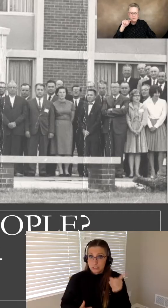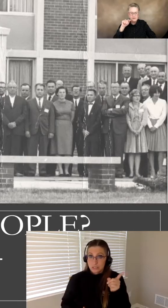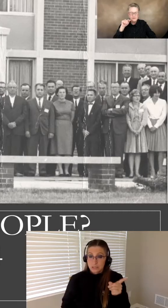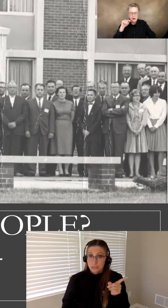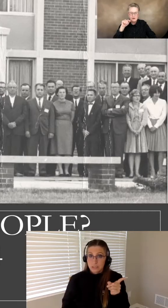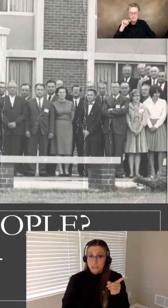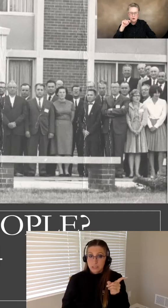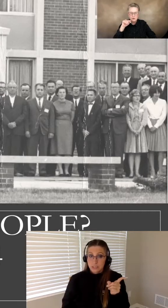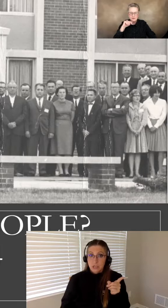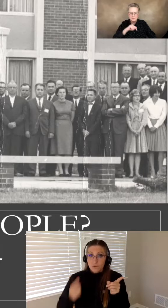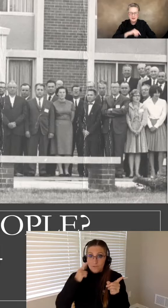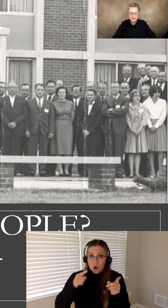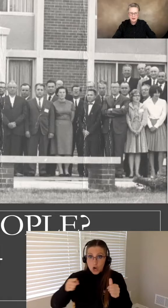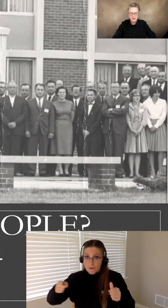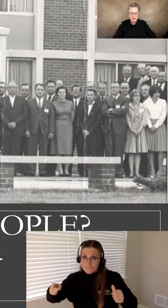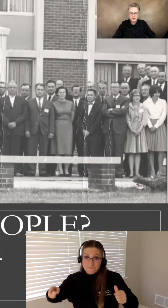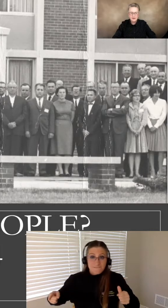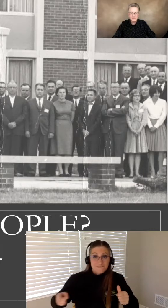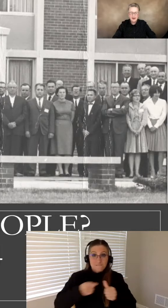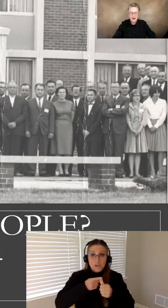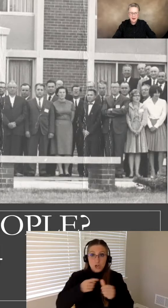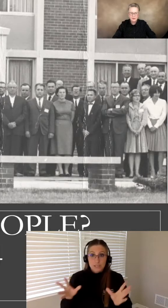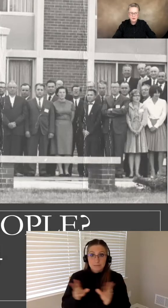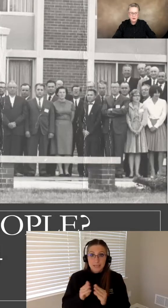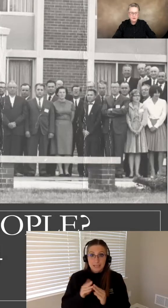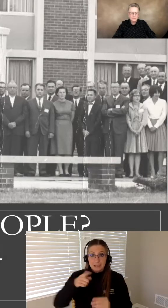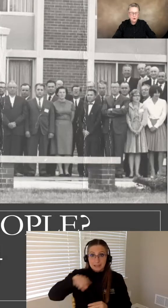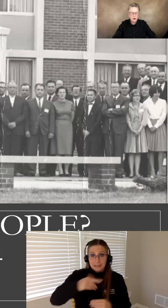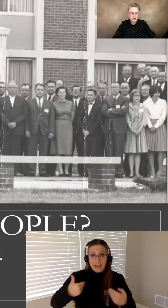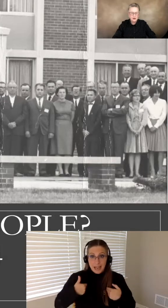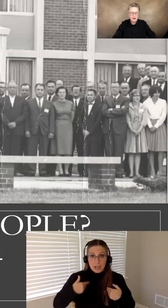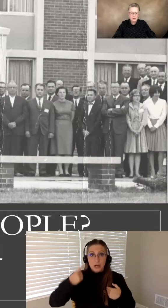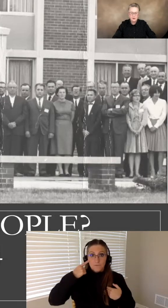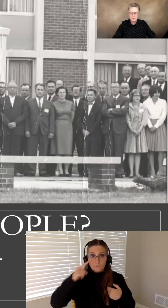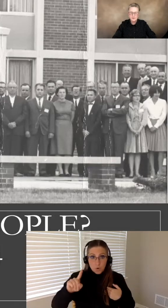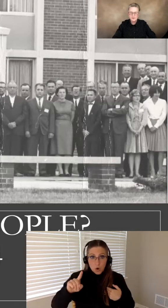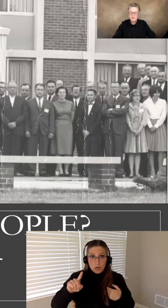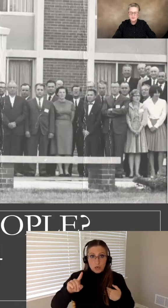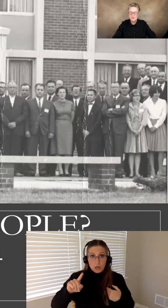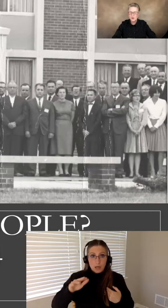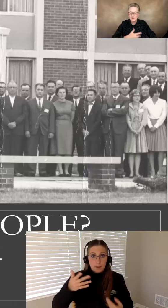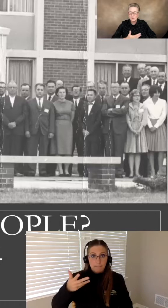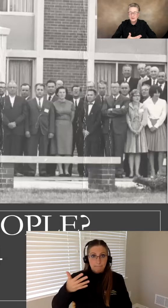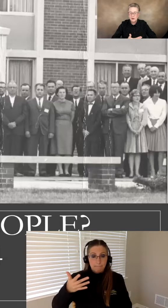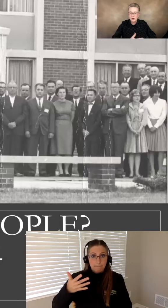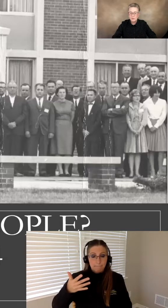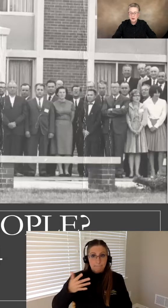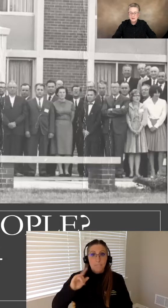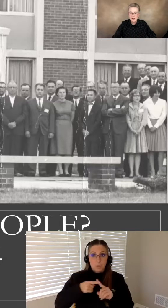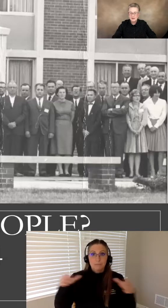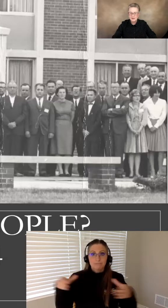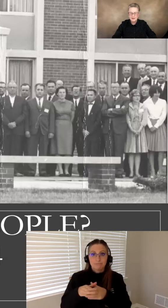the very first meeting, that they had at Ball State